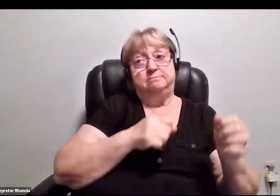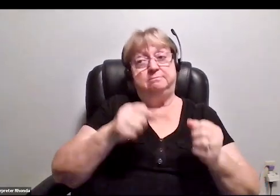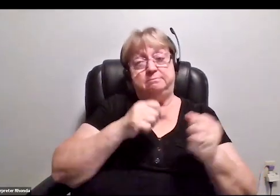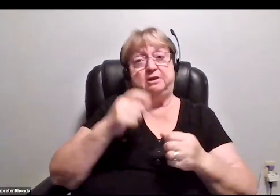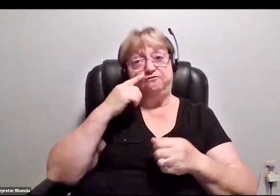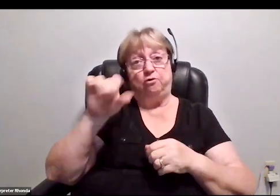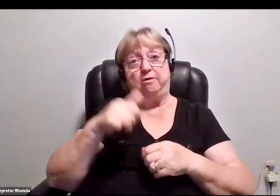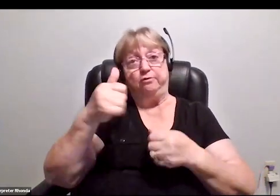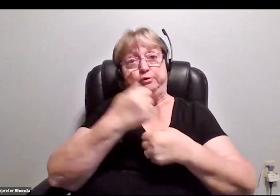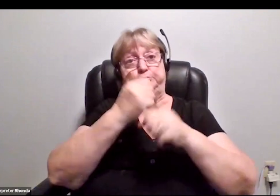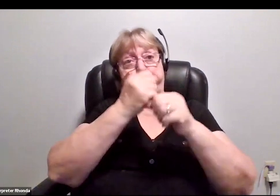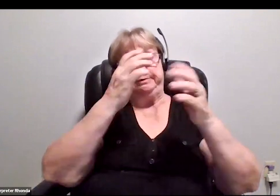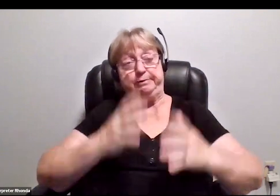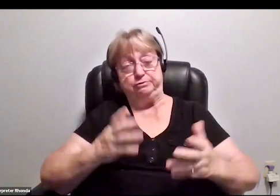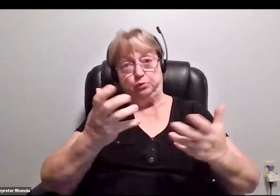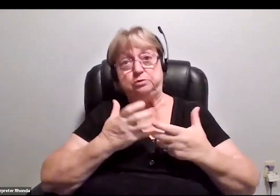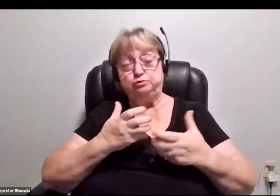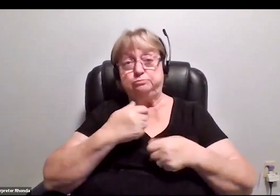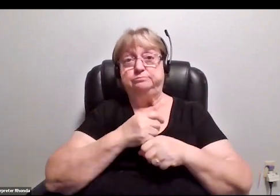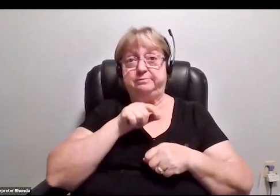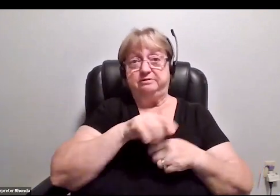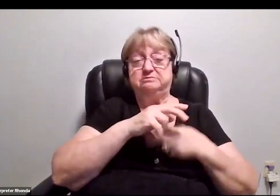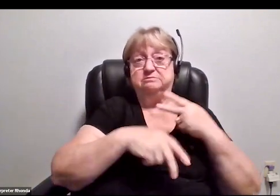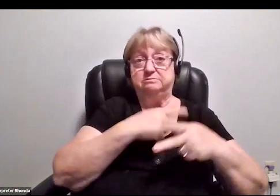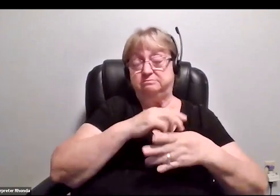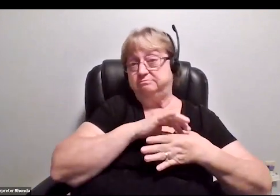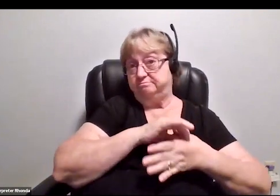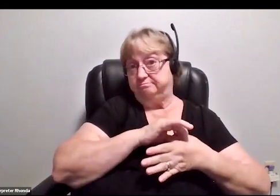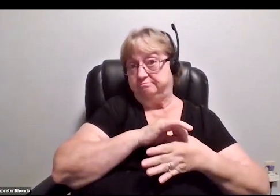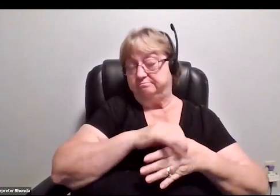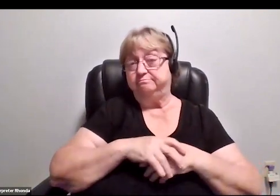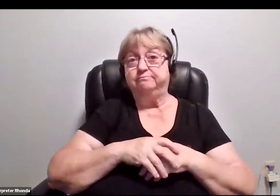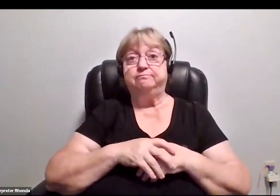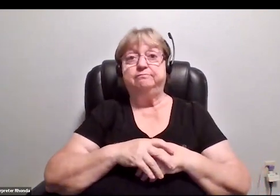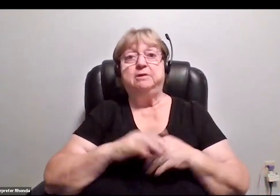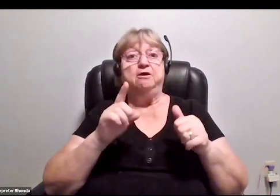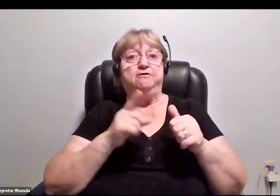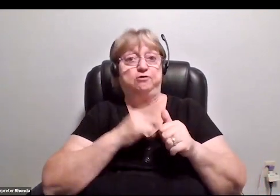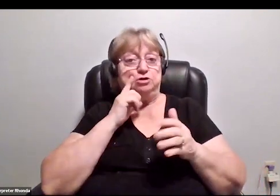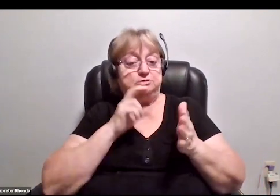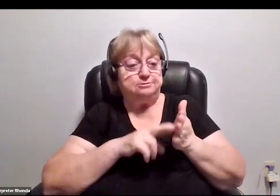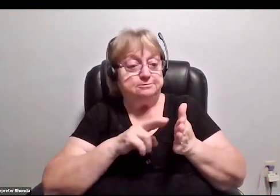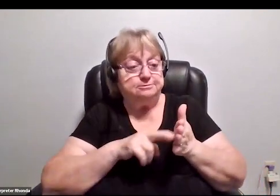who want to produce this kind of content. Firstly, research into the platforms that you want to use